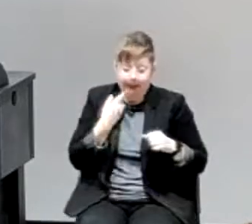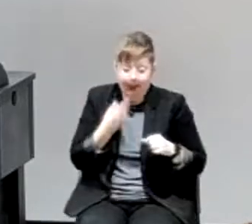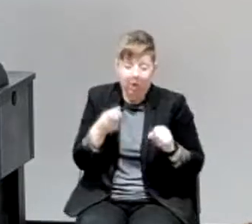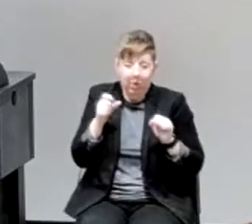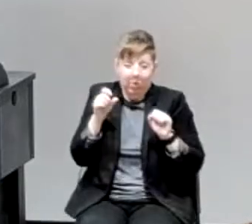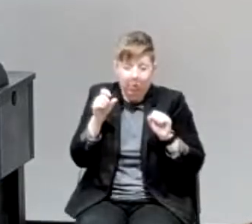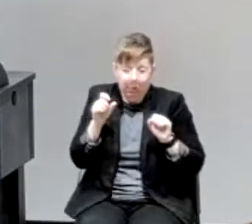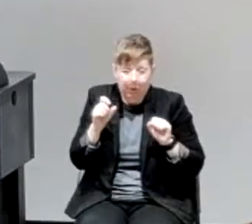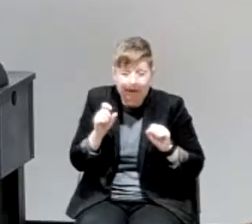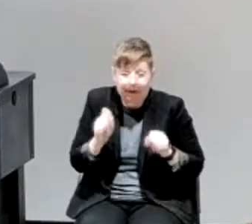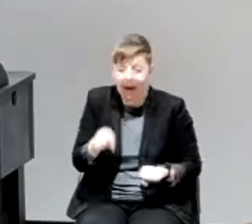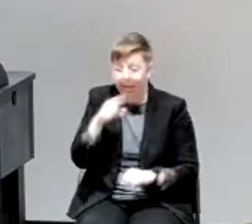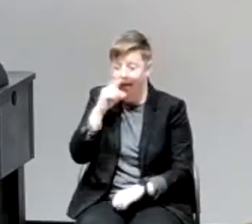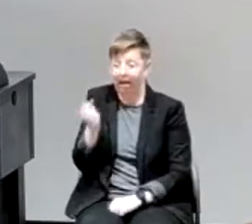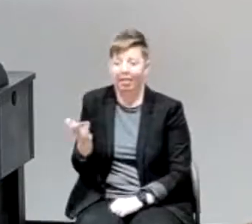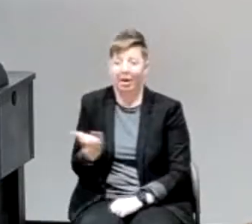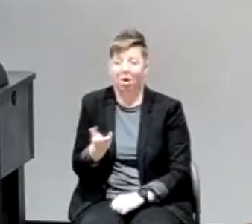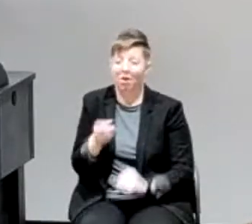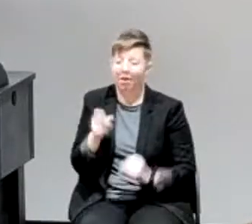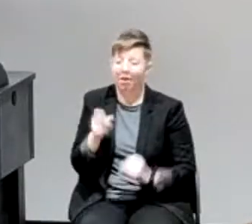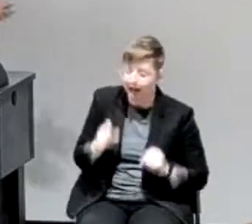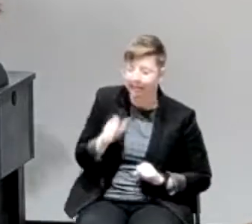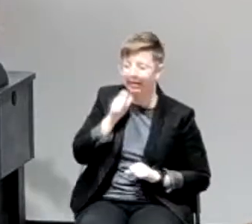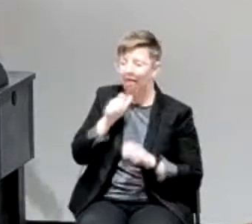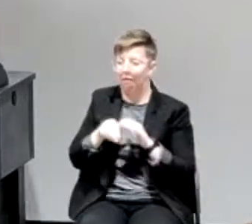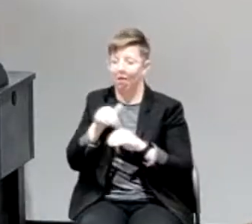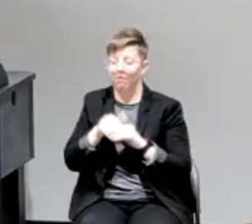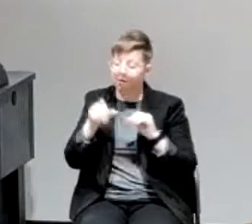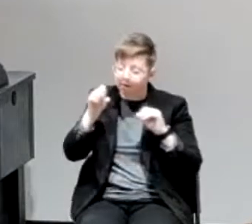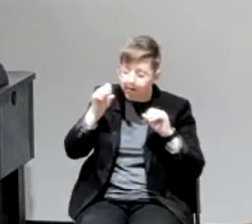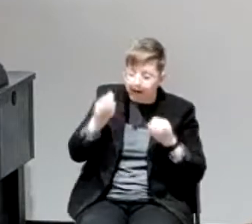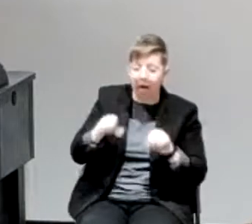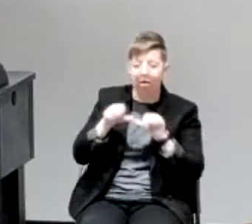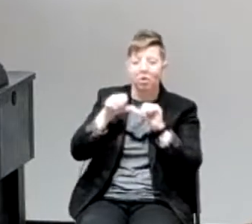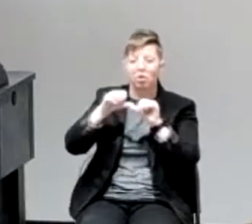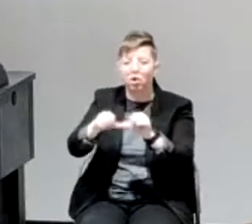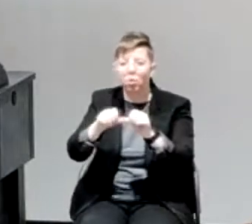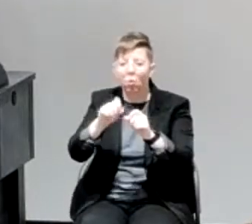family, an institution, an enterprise, the willingness to say you can with ugly here.